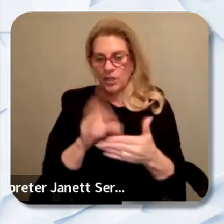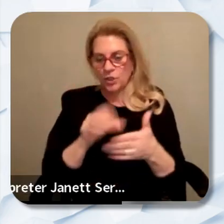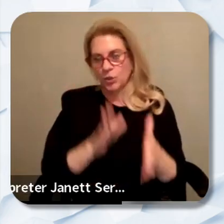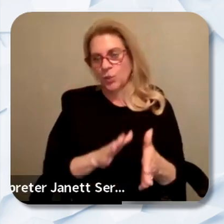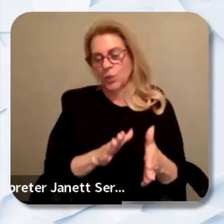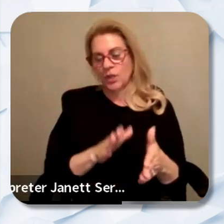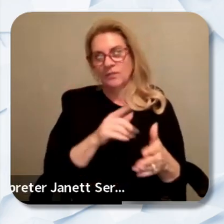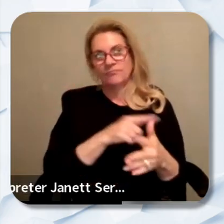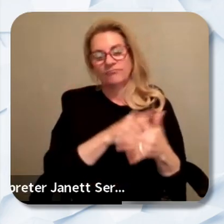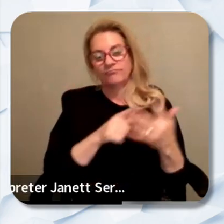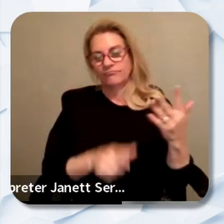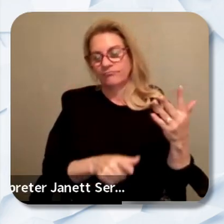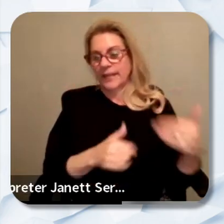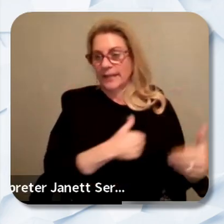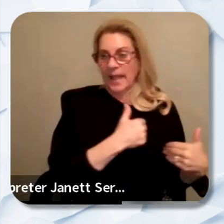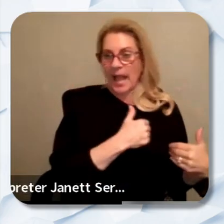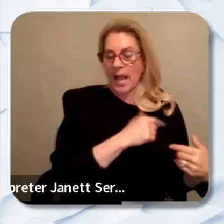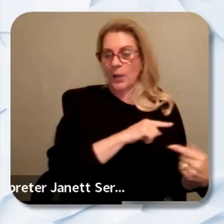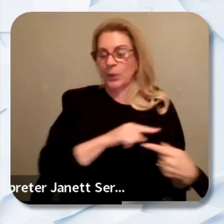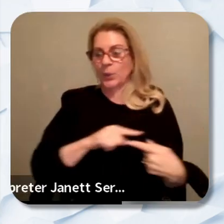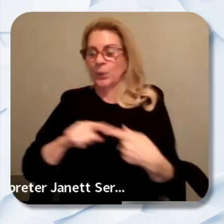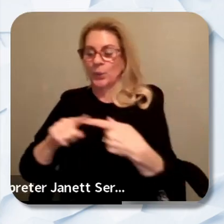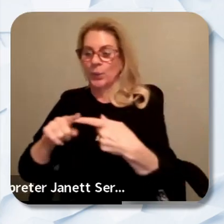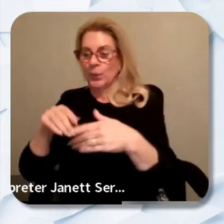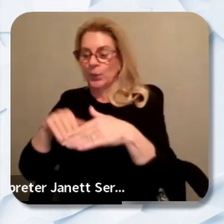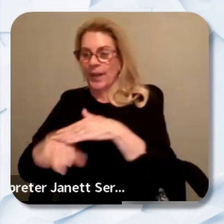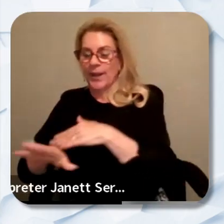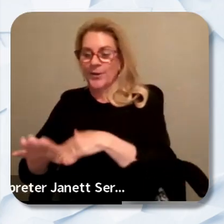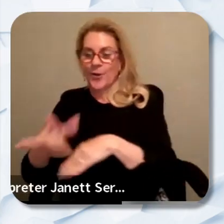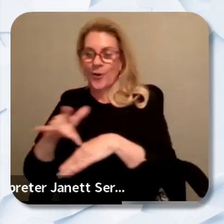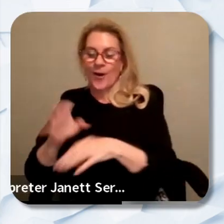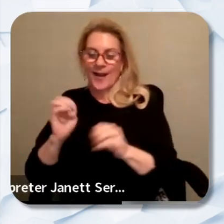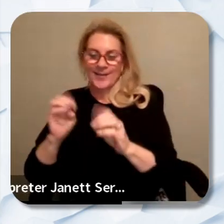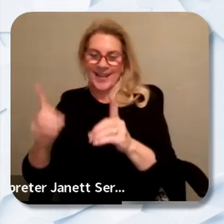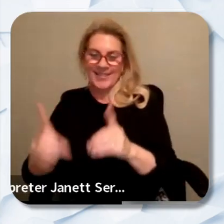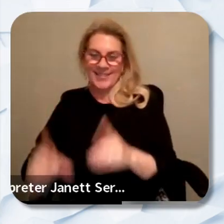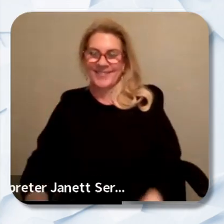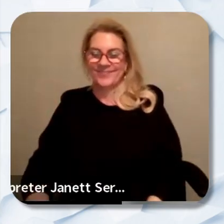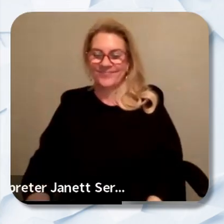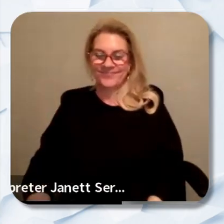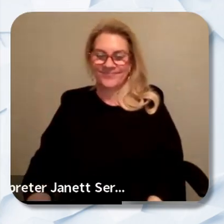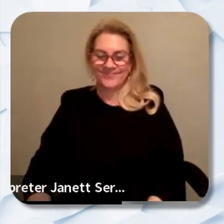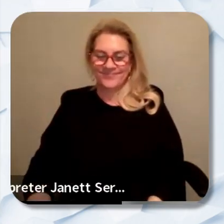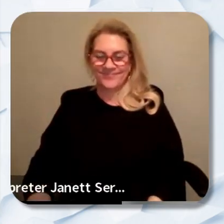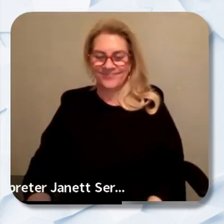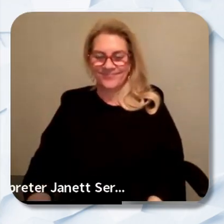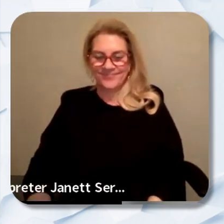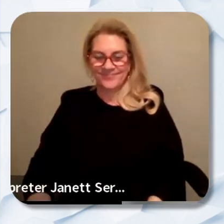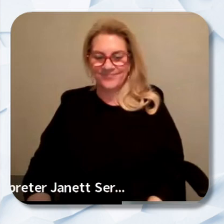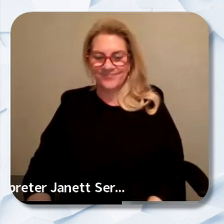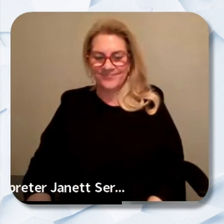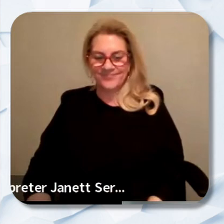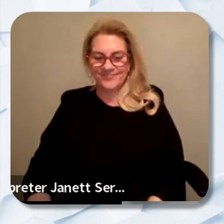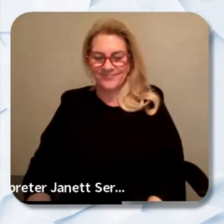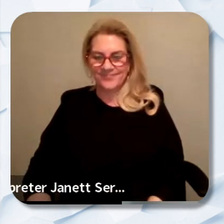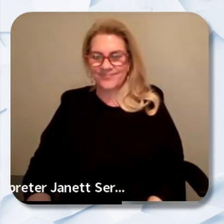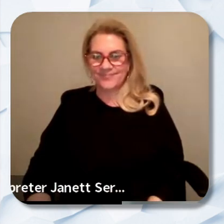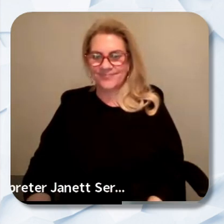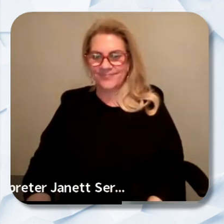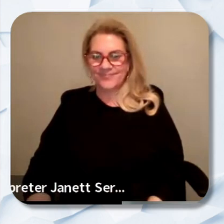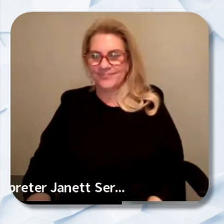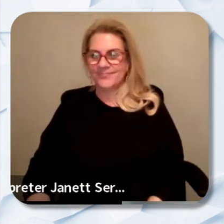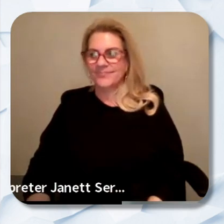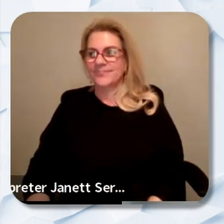ranging from very young to those entering the fields of early education. Next slide please.